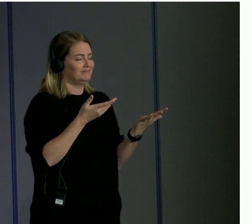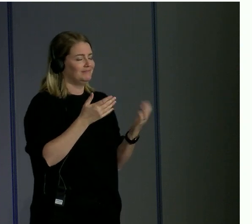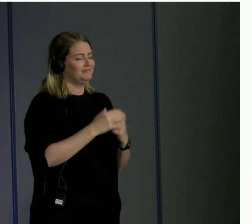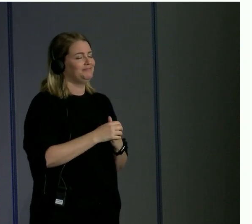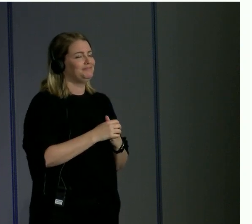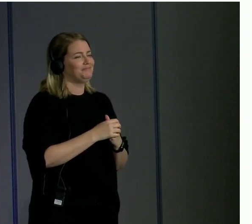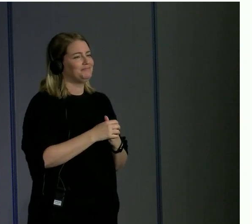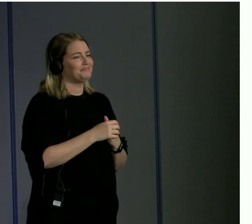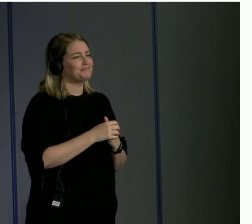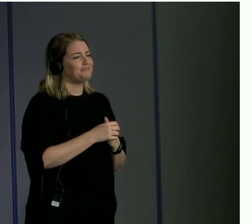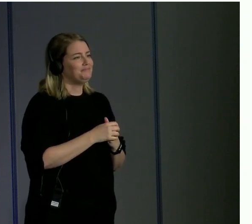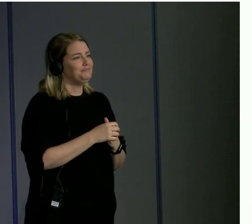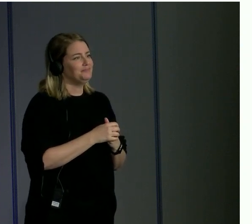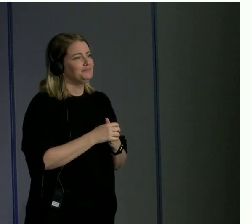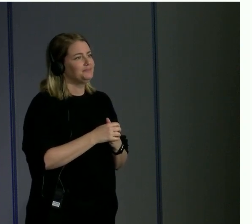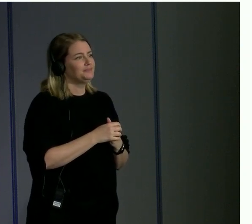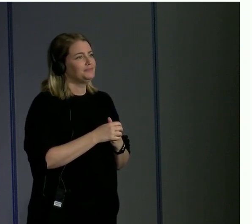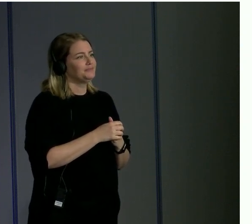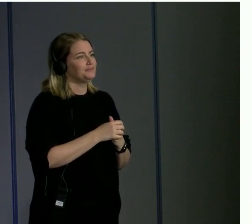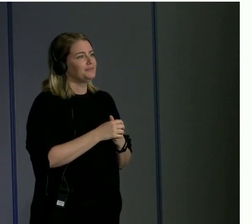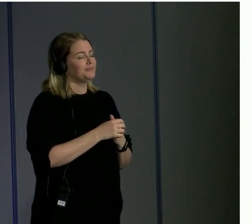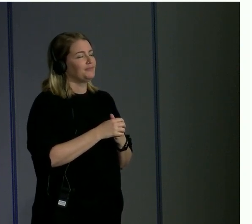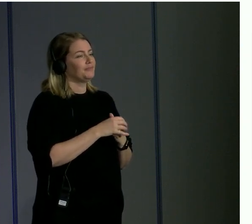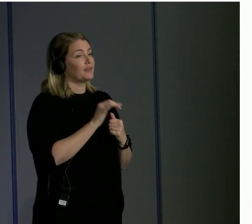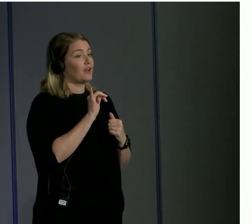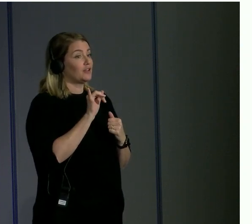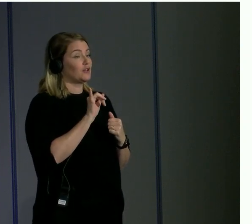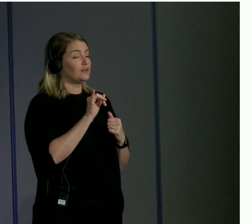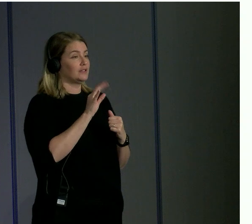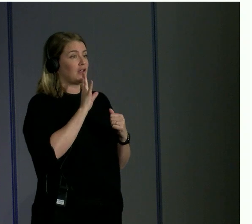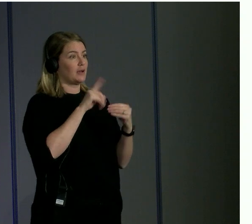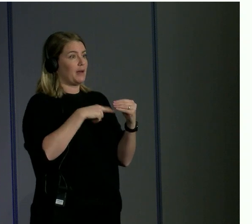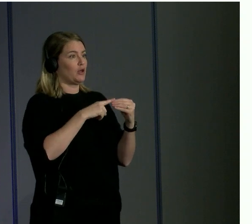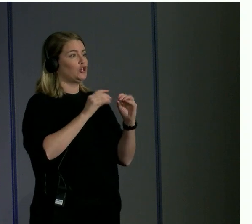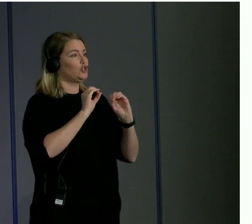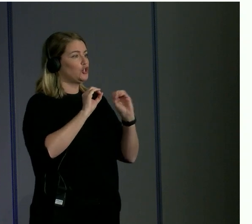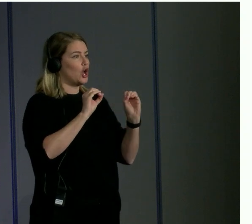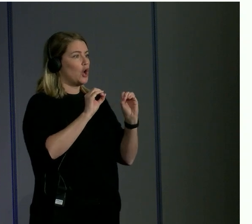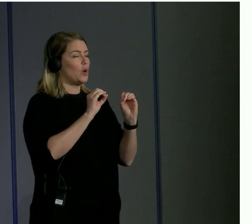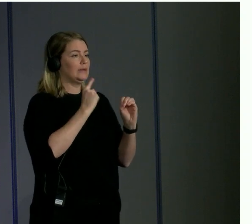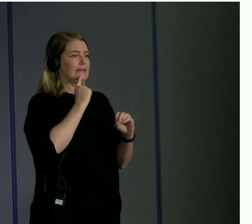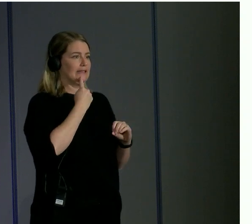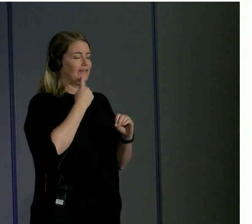And I want to take a second to talk about no significant barrier. It's really a thing,